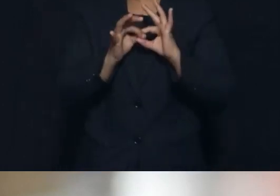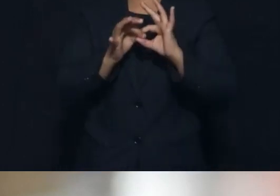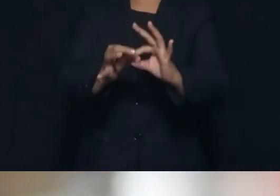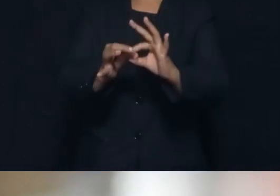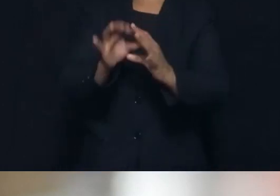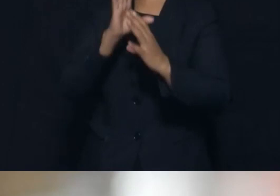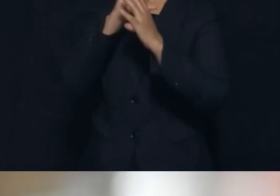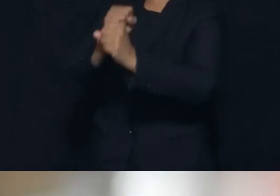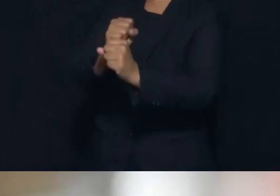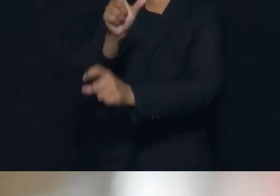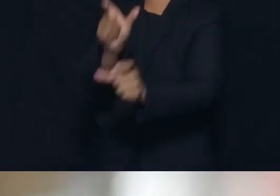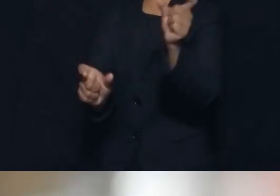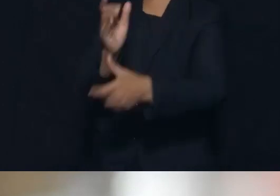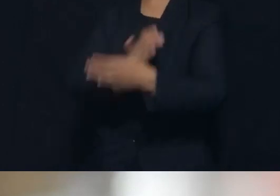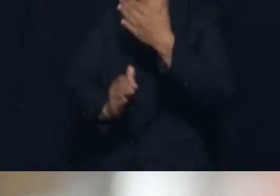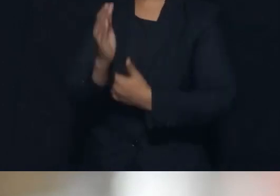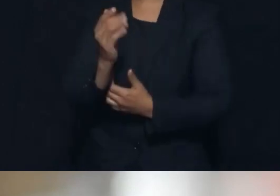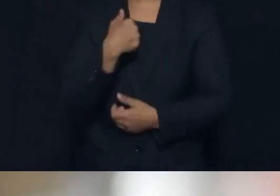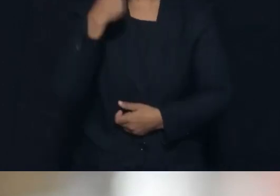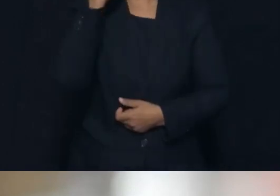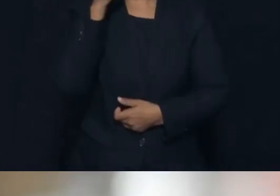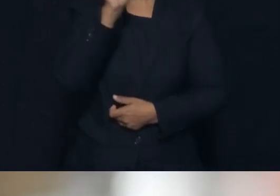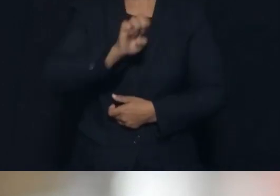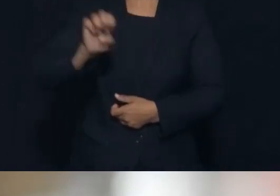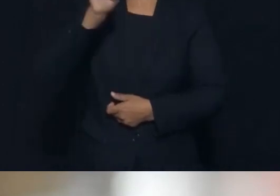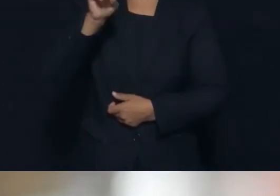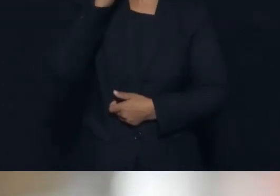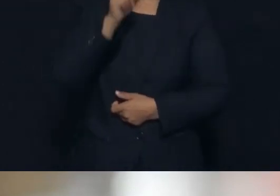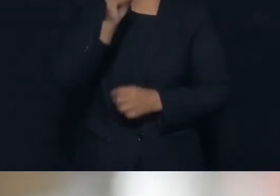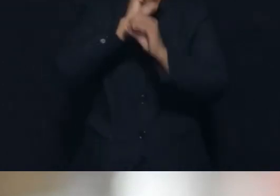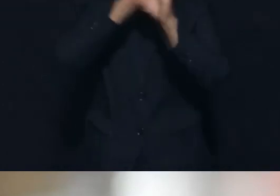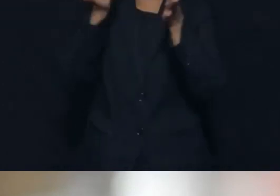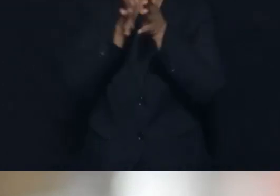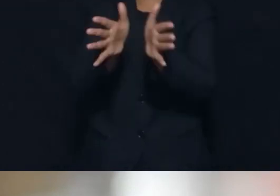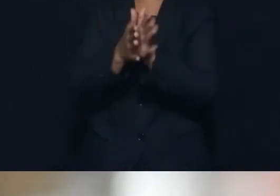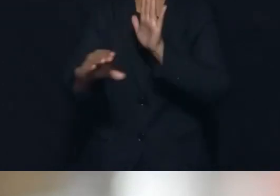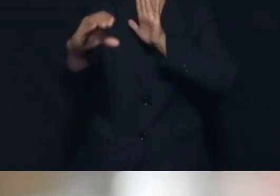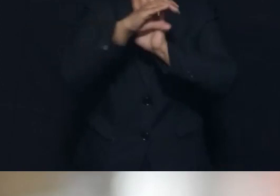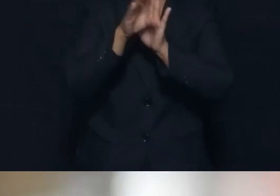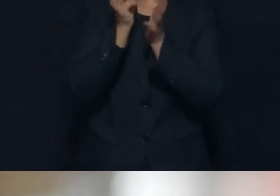thank you, I will take a separate question from the floor or online. We have one online question: